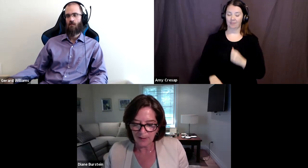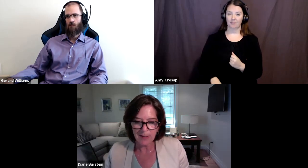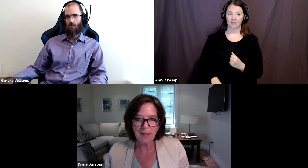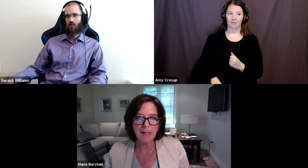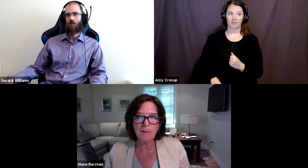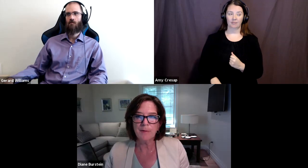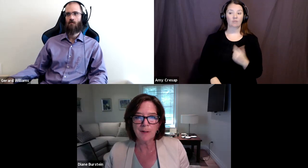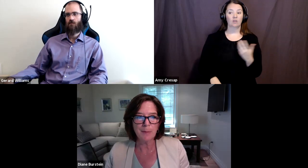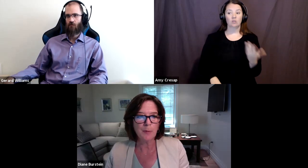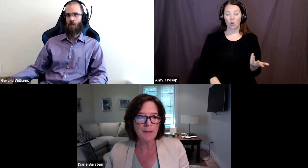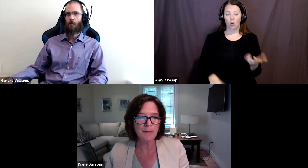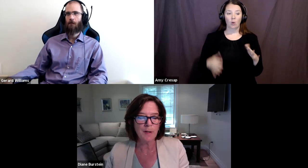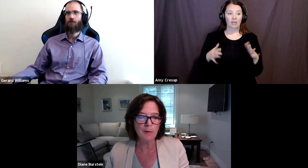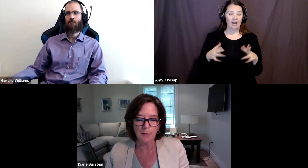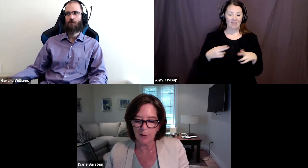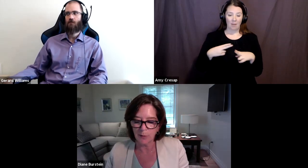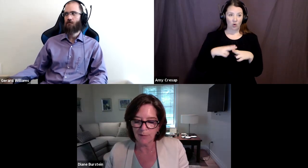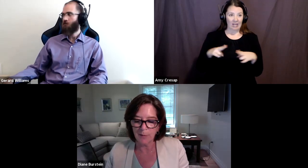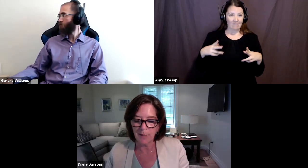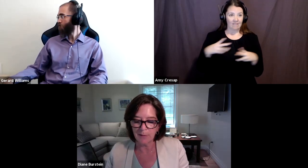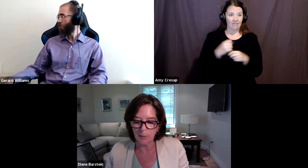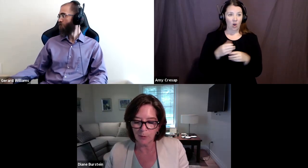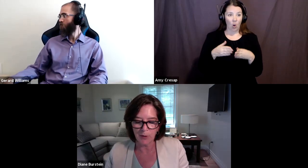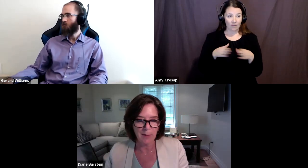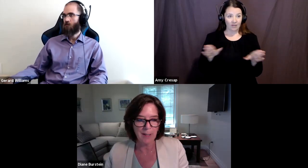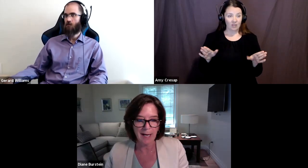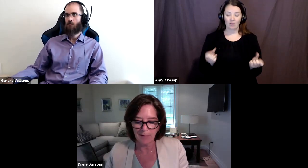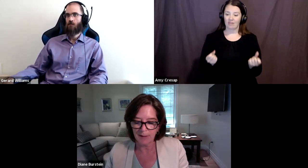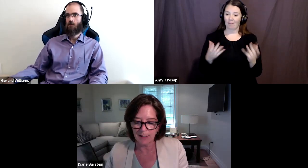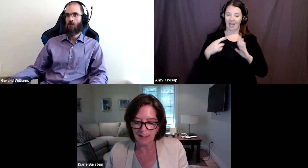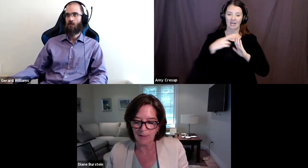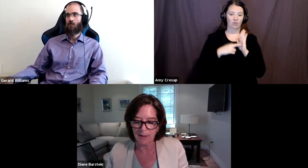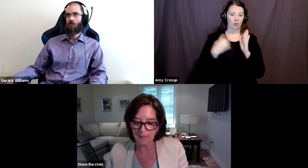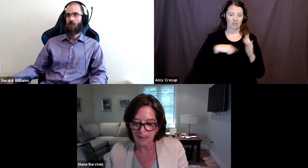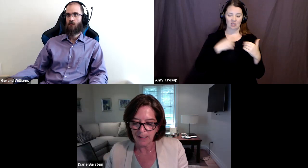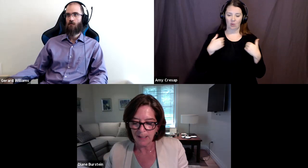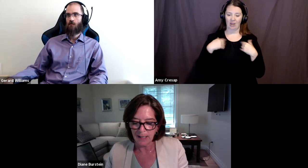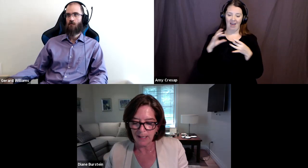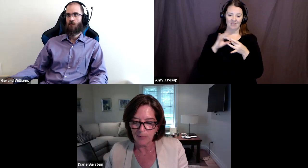So that's kind of a very brief overview of the many rules that we have in this area.